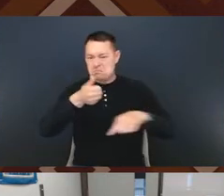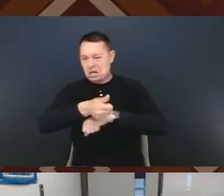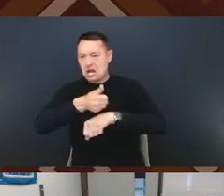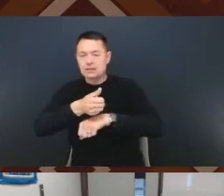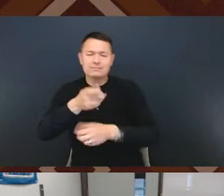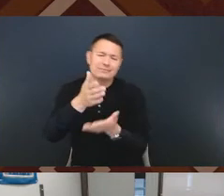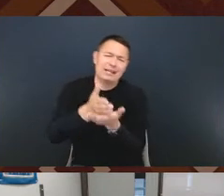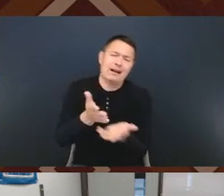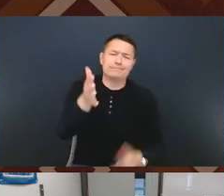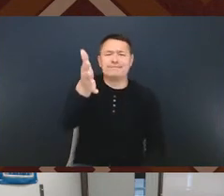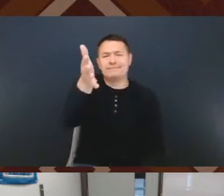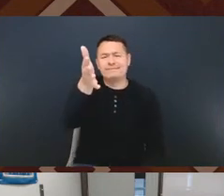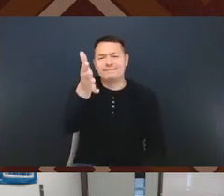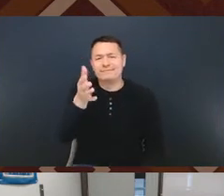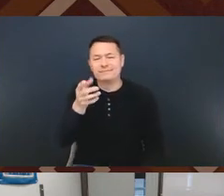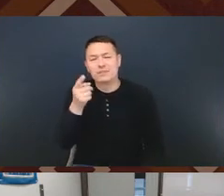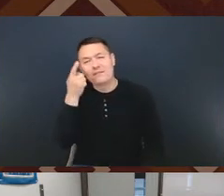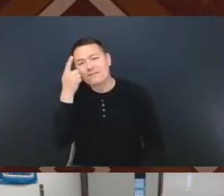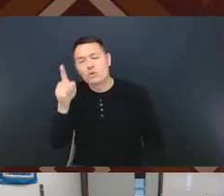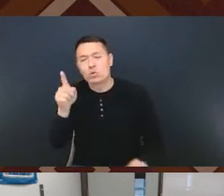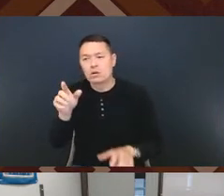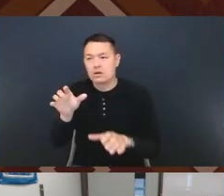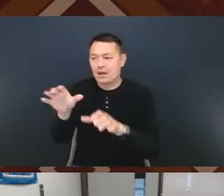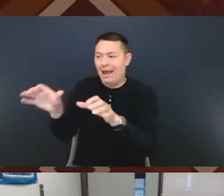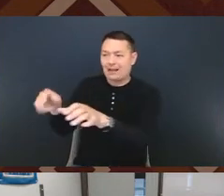right. For the actions of of others.